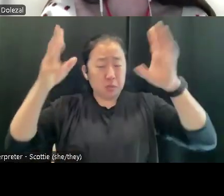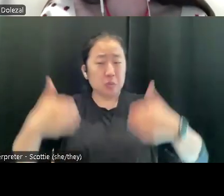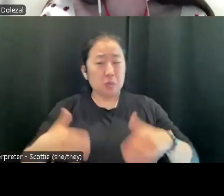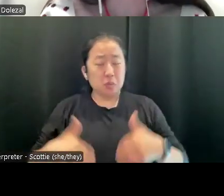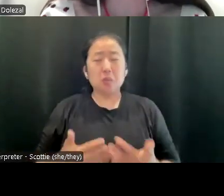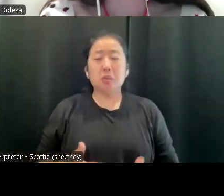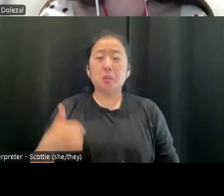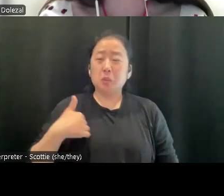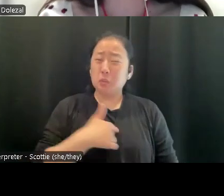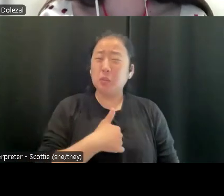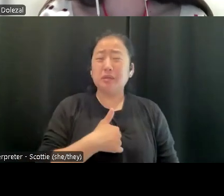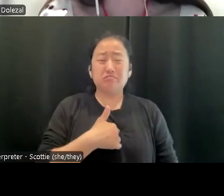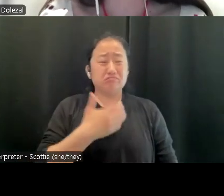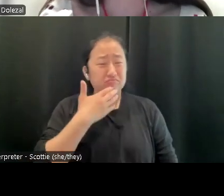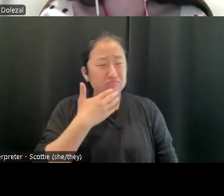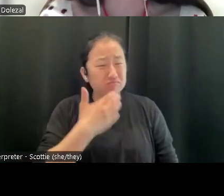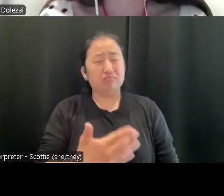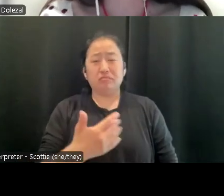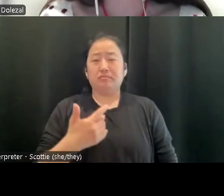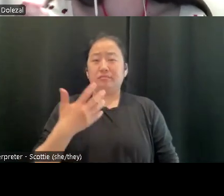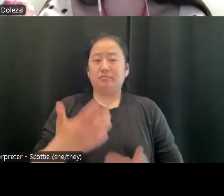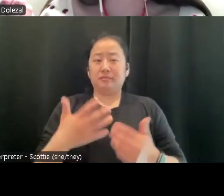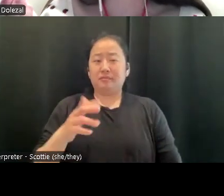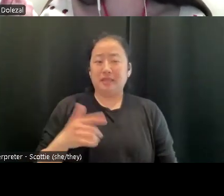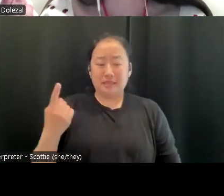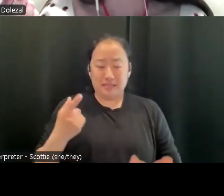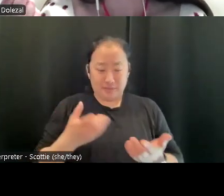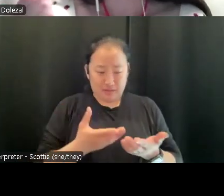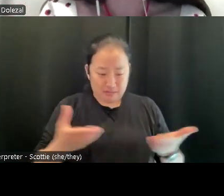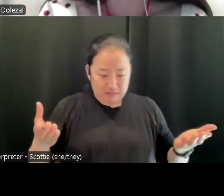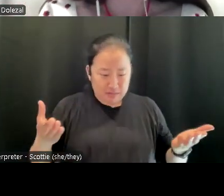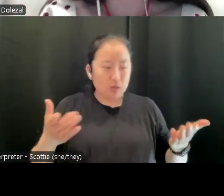at taking something that might be a raw material and turning it into something like you see here